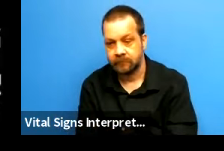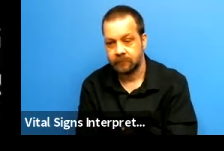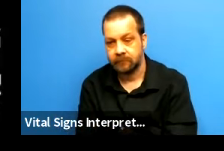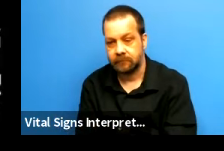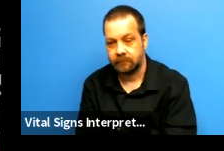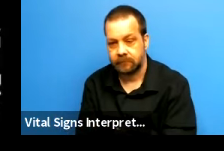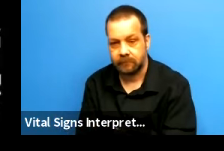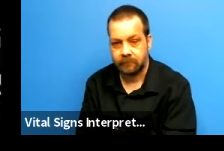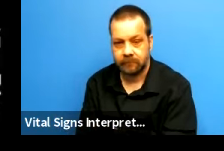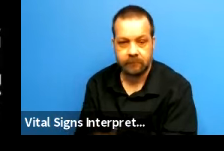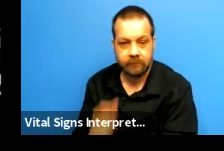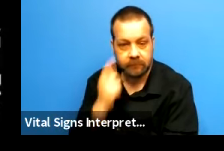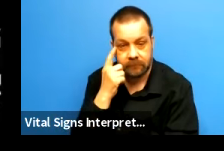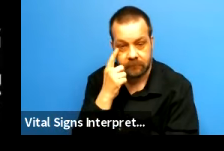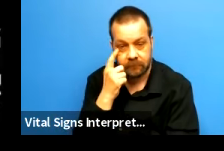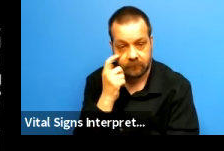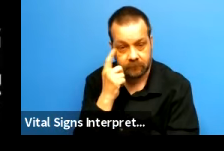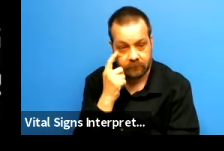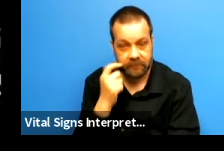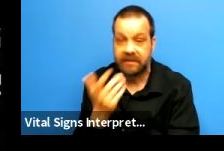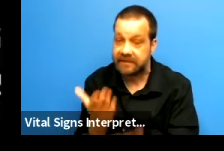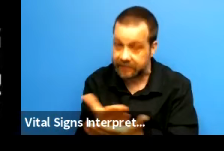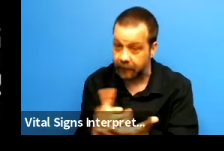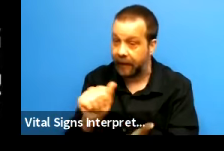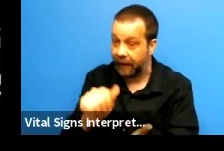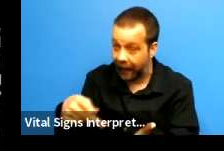Some apps that help with social distancing.